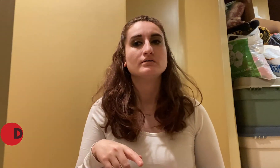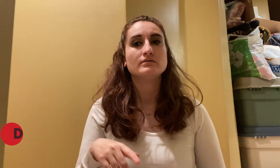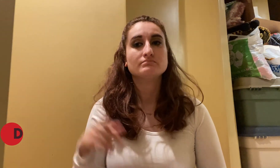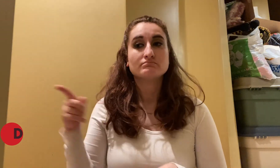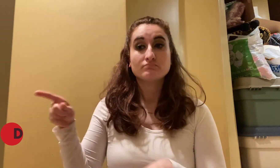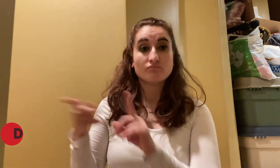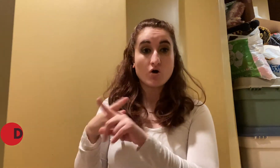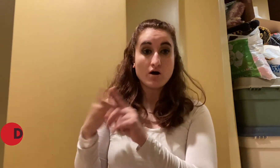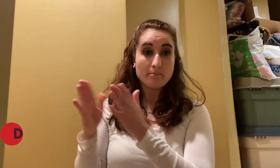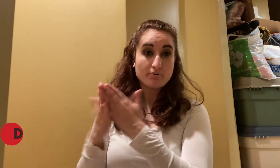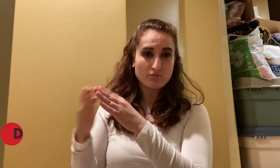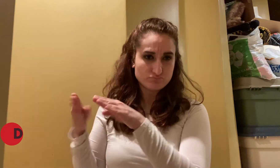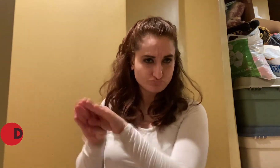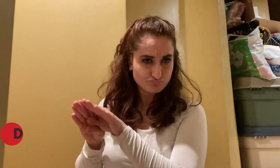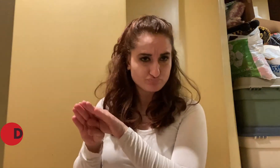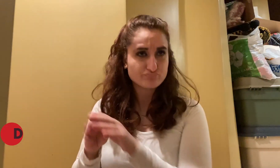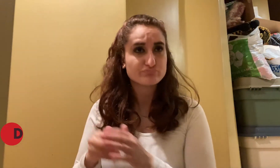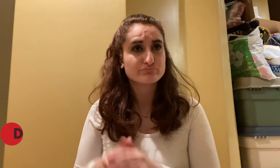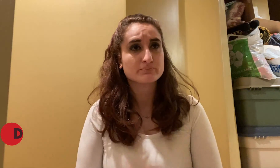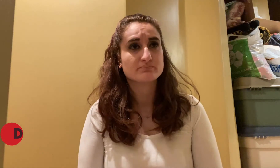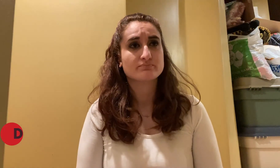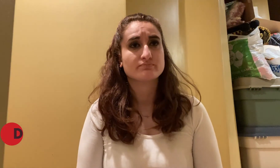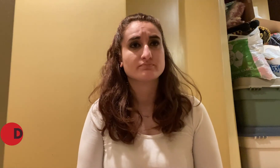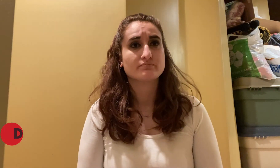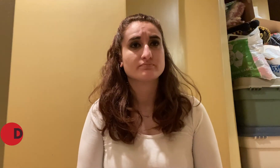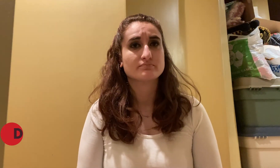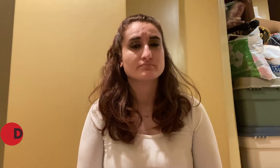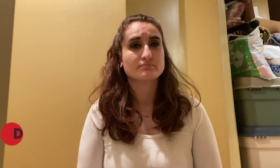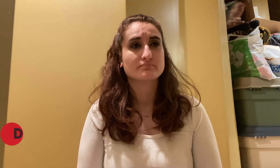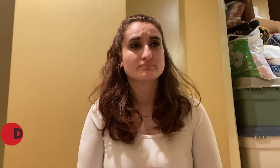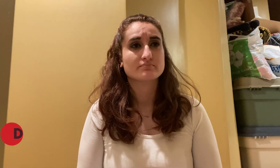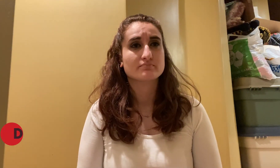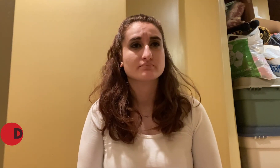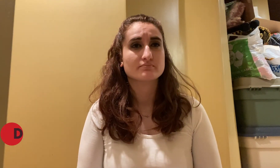The first book is no longer available.